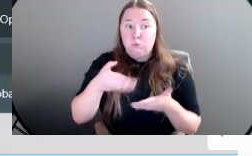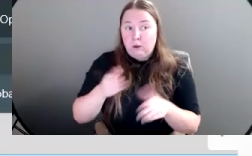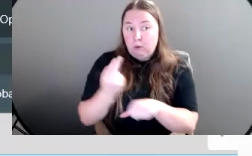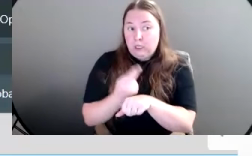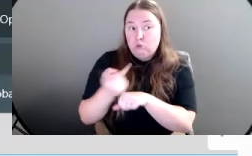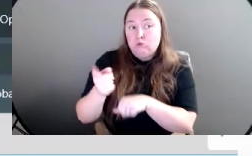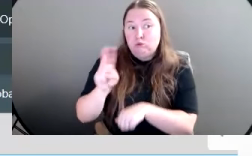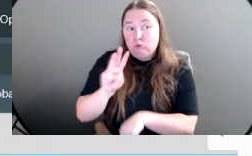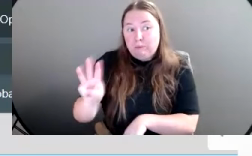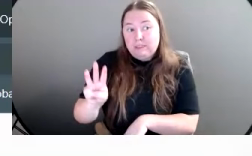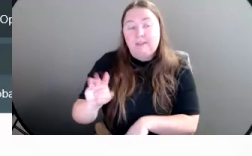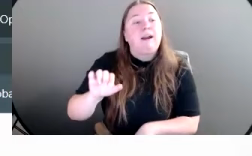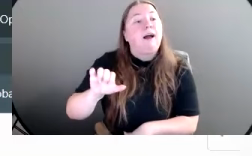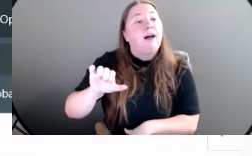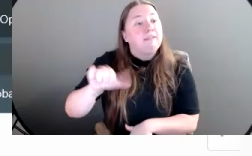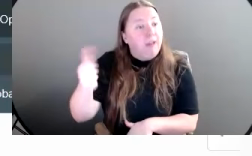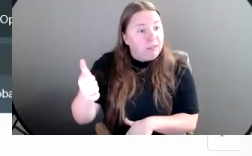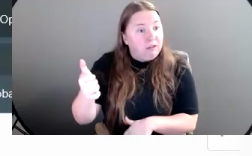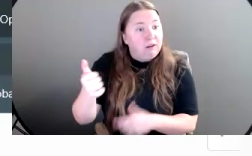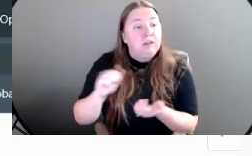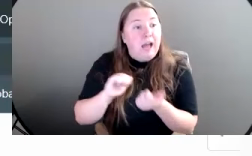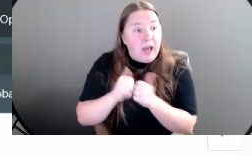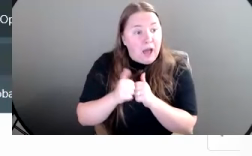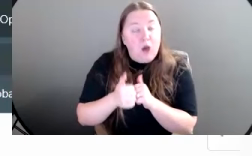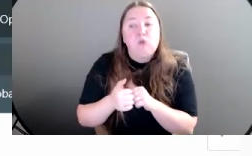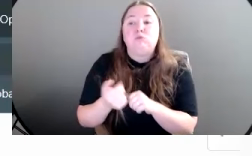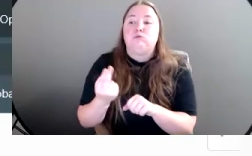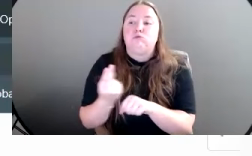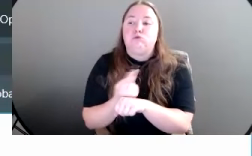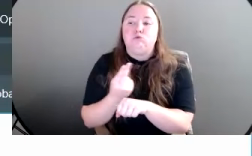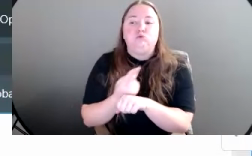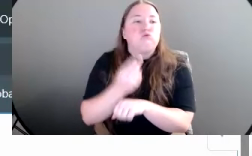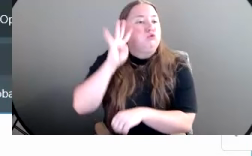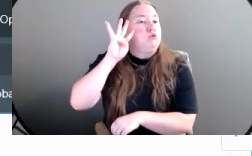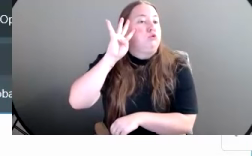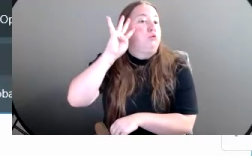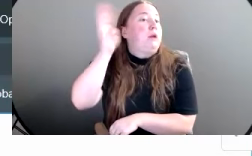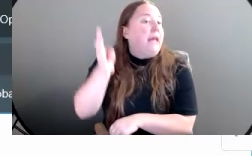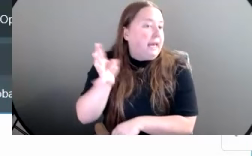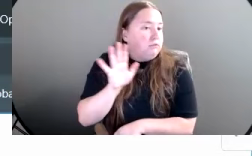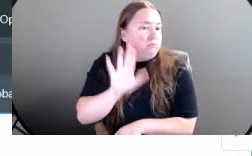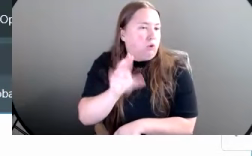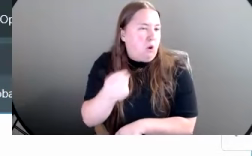Another way is to use it to create so you can find things.